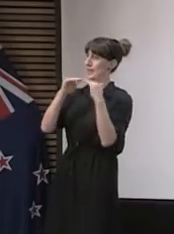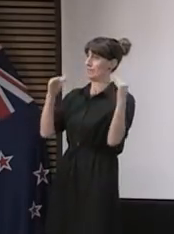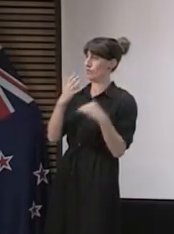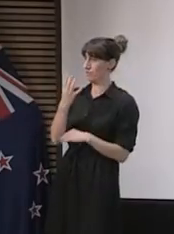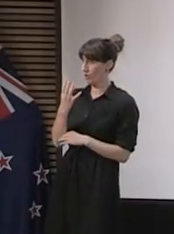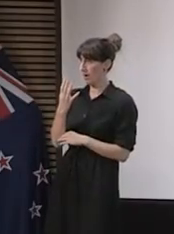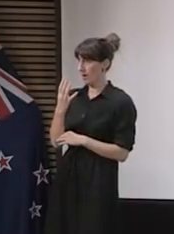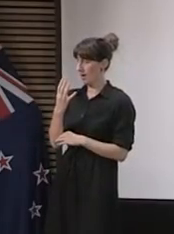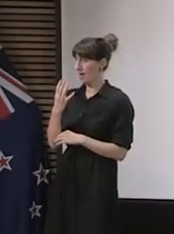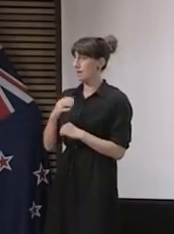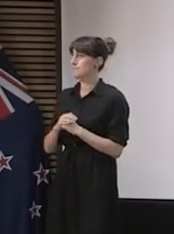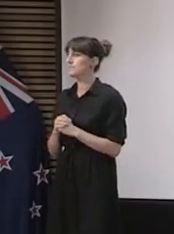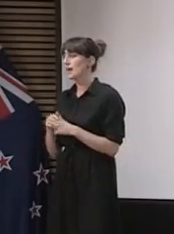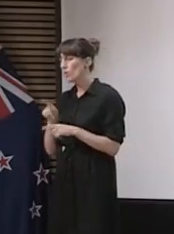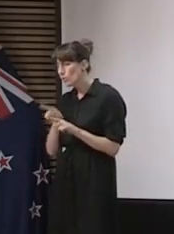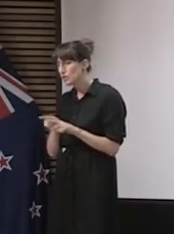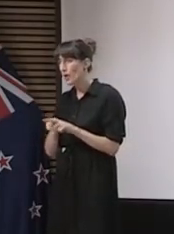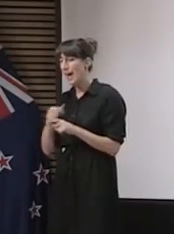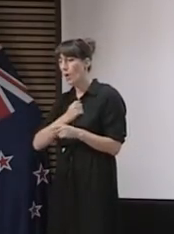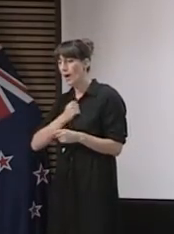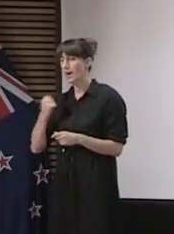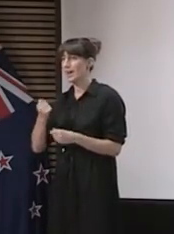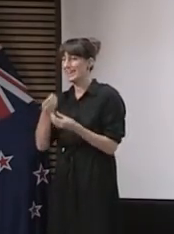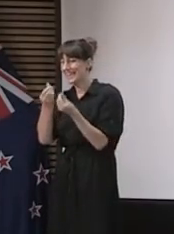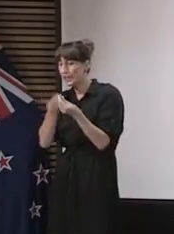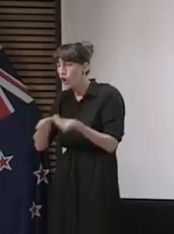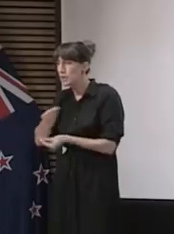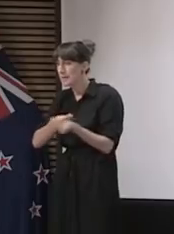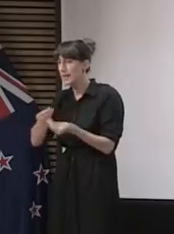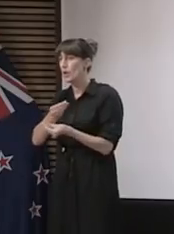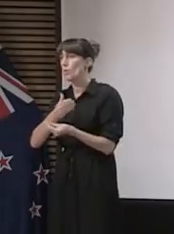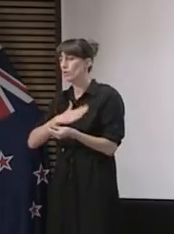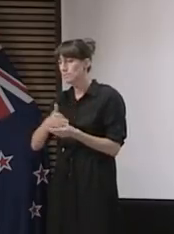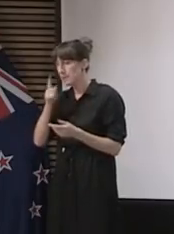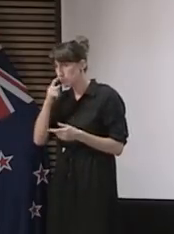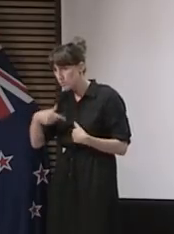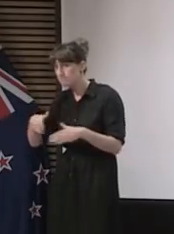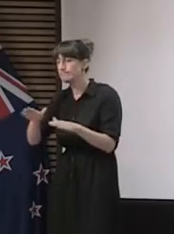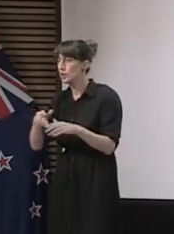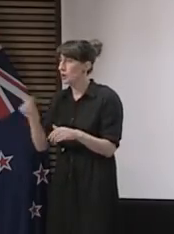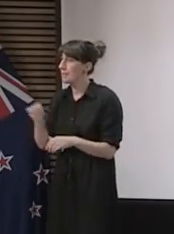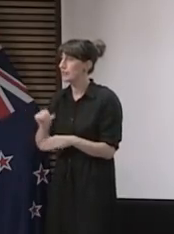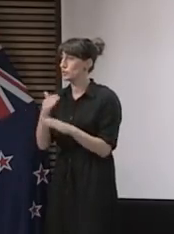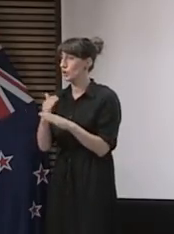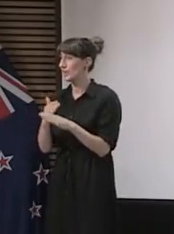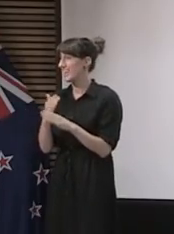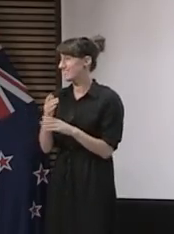couldstart transitioning oureconomy towards getting morepeople into the workplace. Weexpect an extra 400, 000 peoplewill be doing that next week.